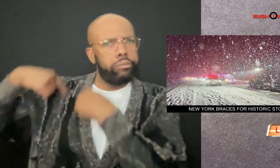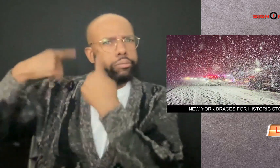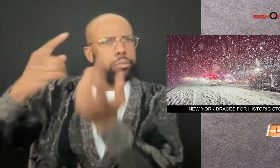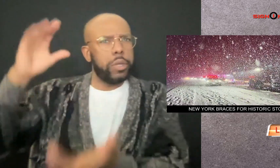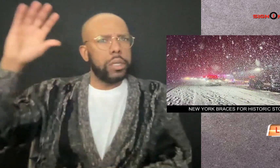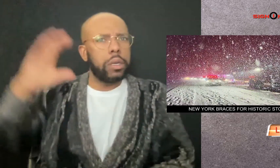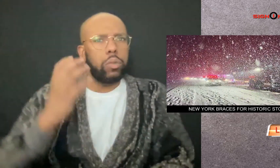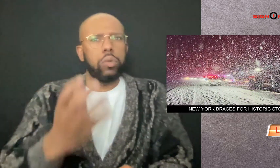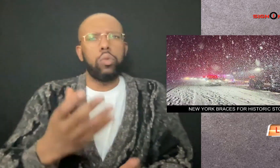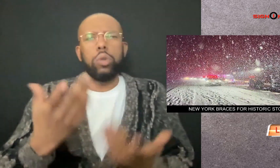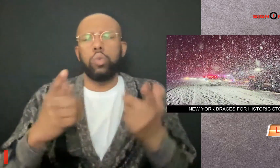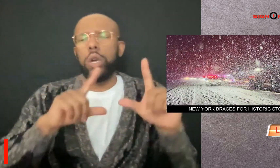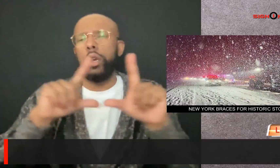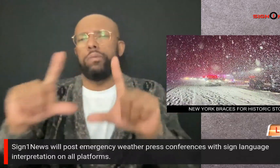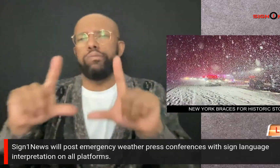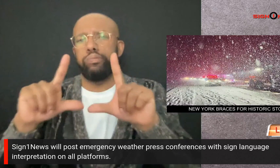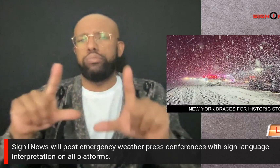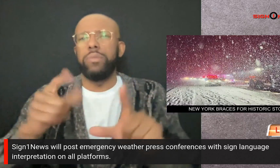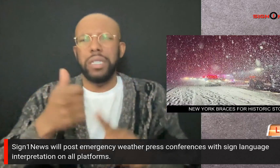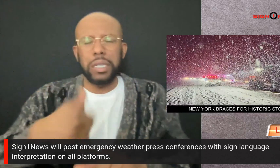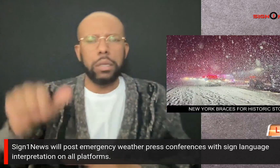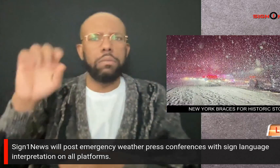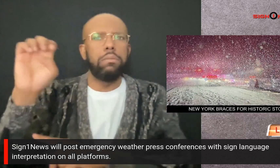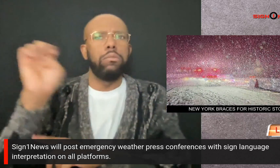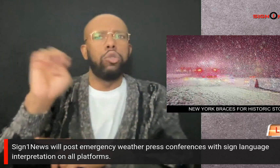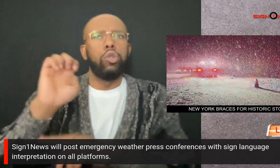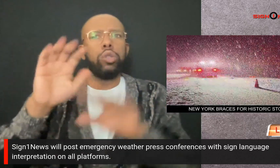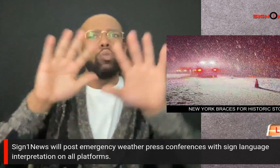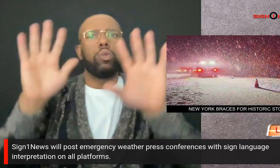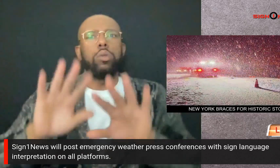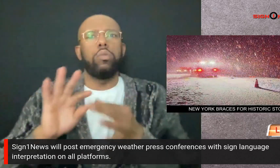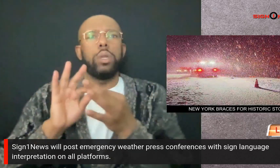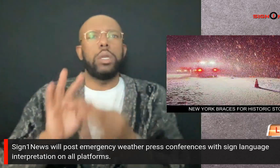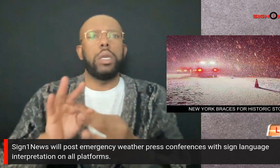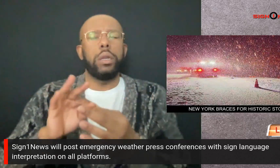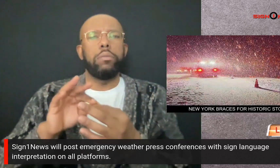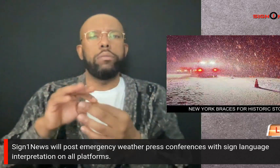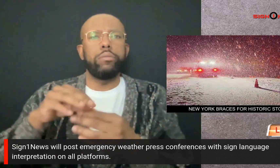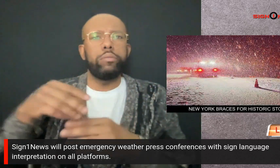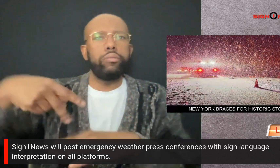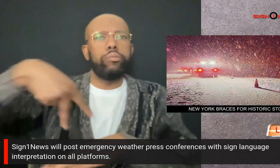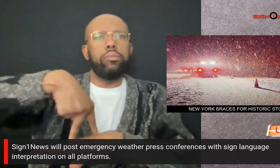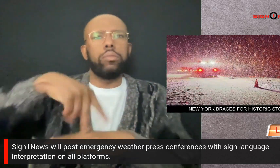as always Sign1News will post any emergency weather-related press conferences